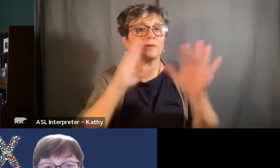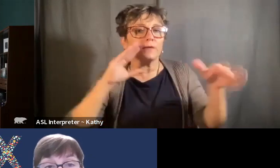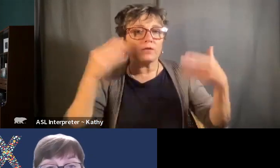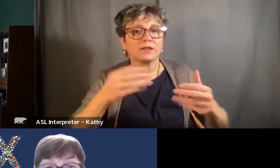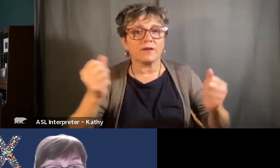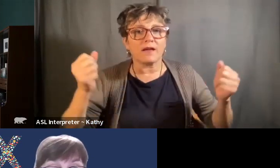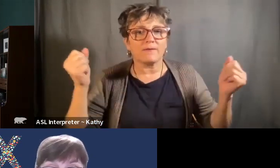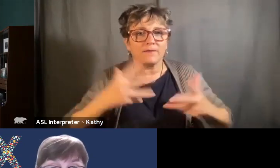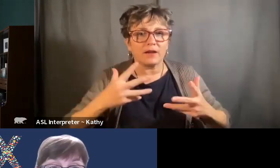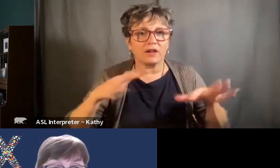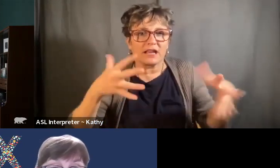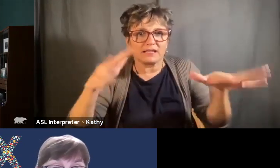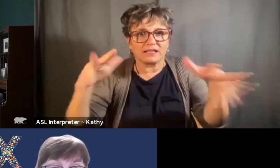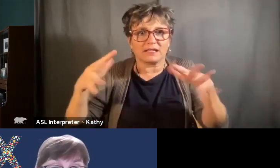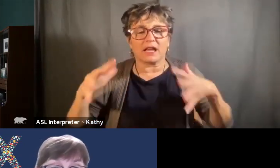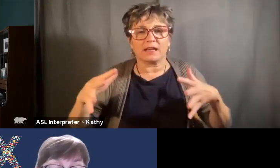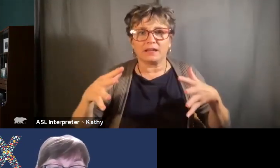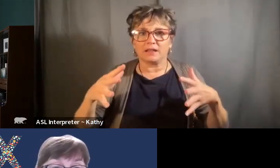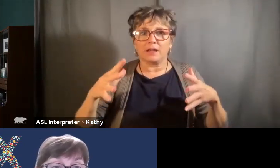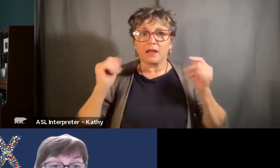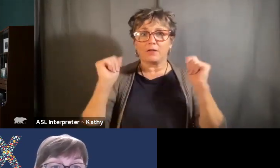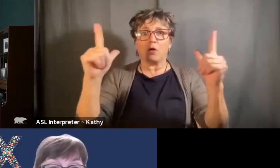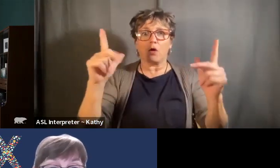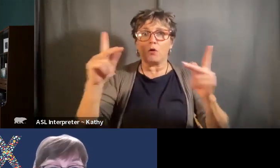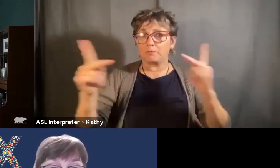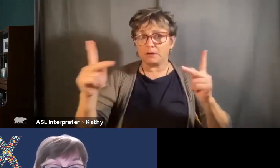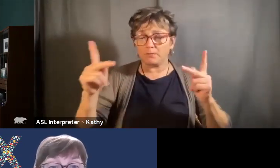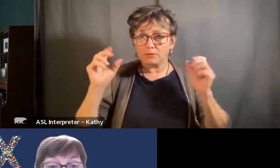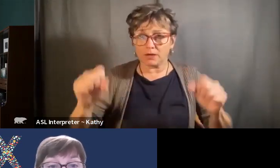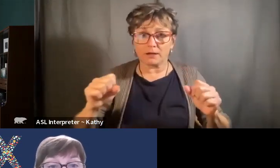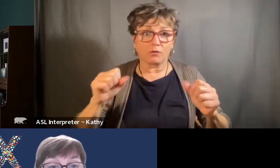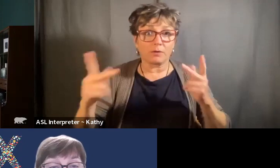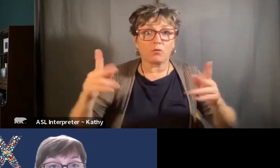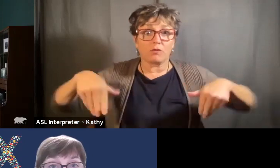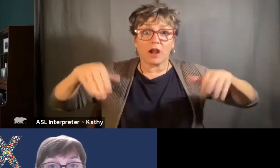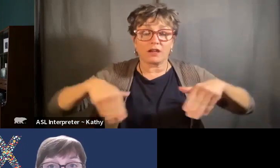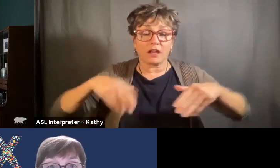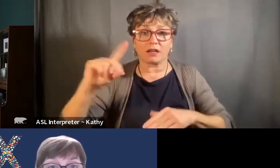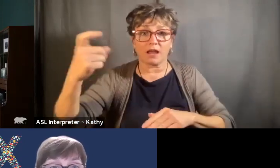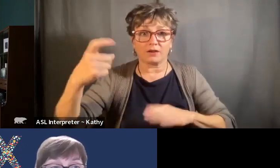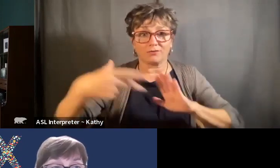available to all people in this, and and we even have undiagnosed people, and um we may